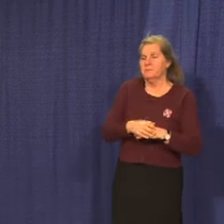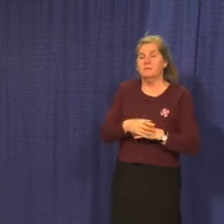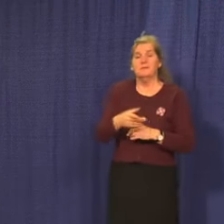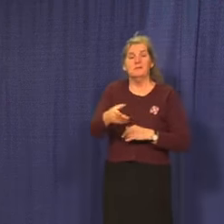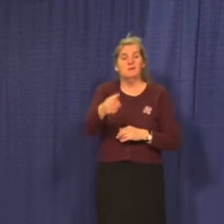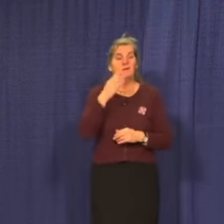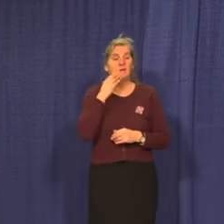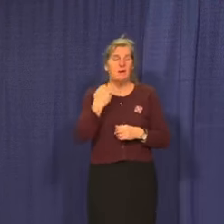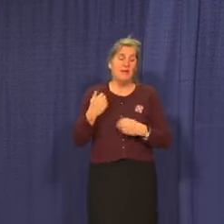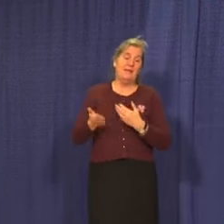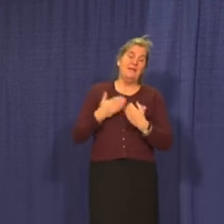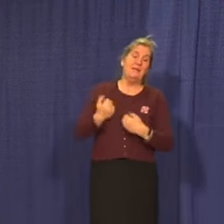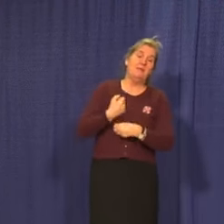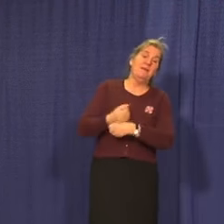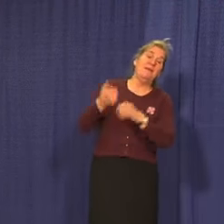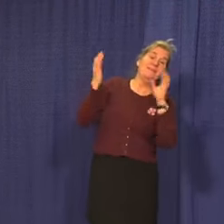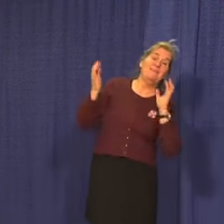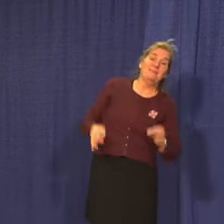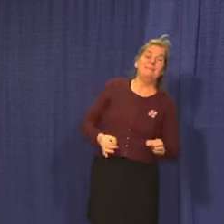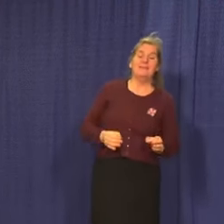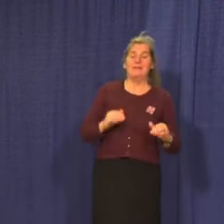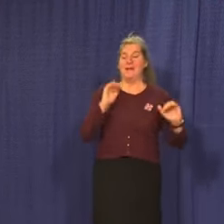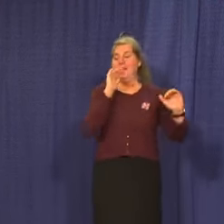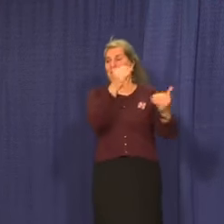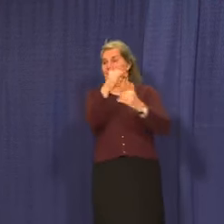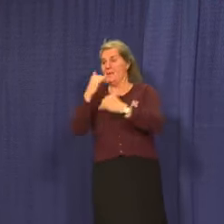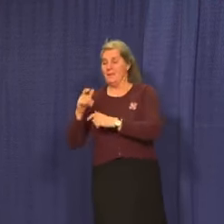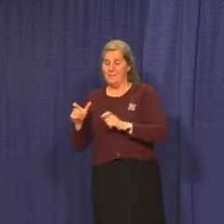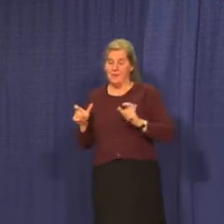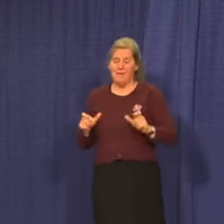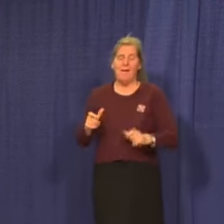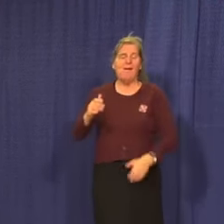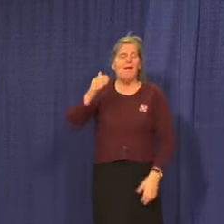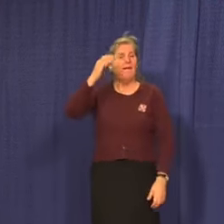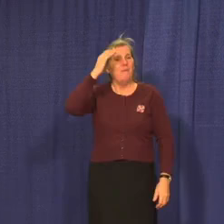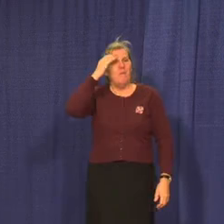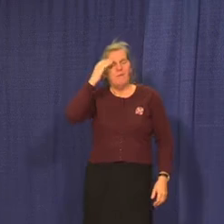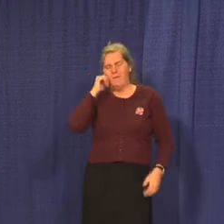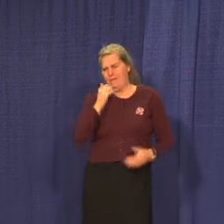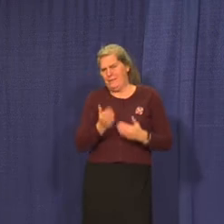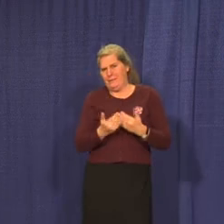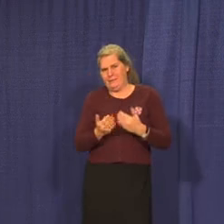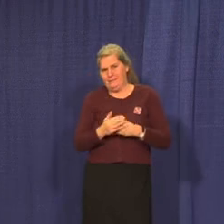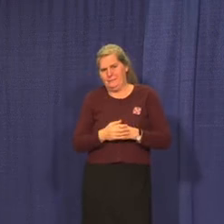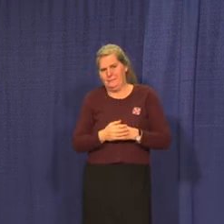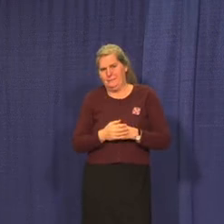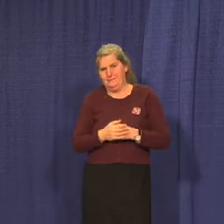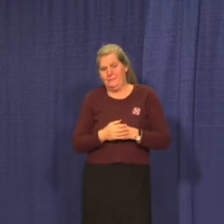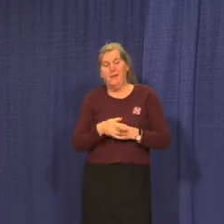ISOLATION REQUIREMENTS FOR THESE JURISDICTIONS WILL HAVE IMPACTS ON OUR BUSINESSES WHO HAVE